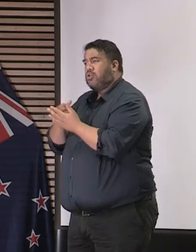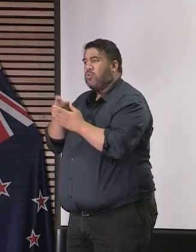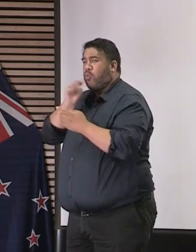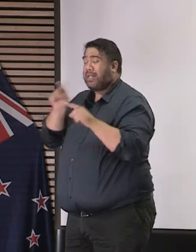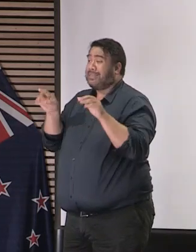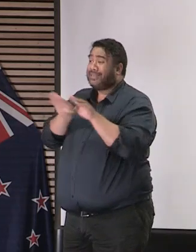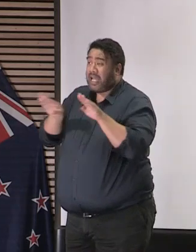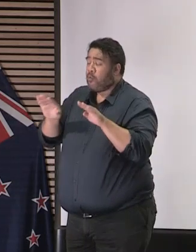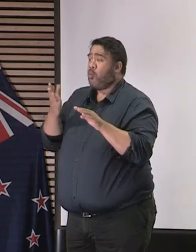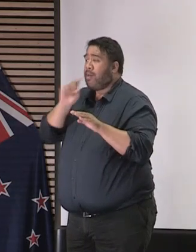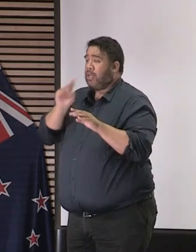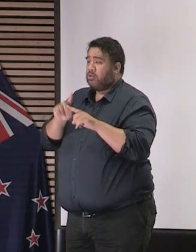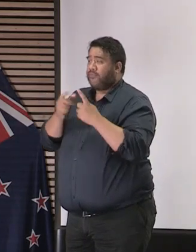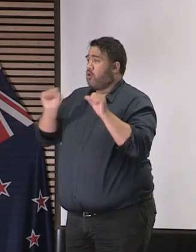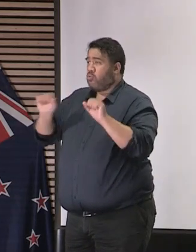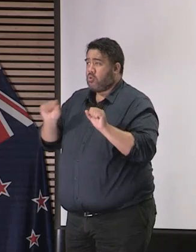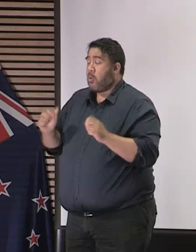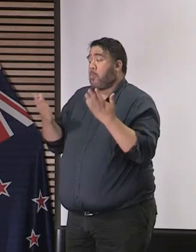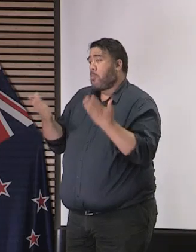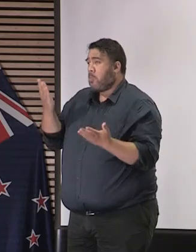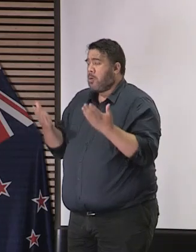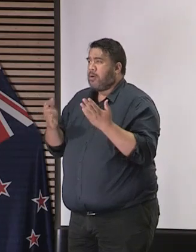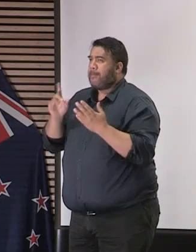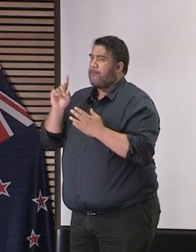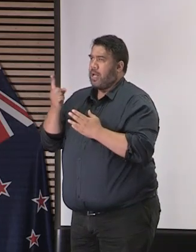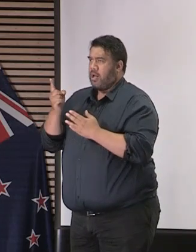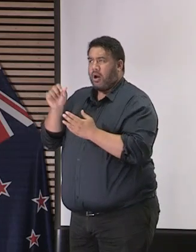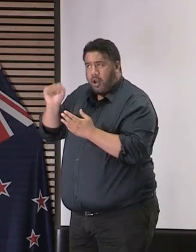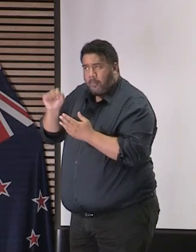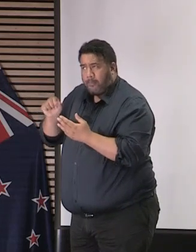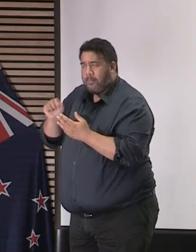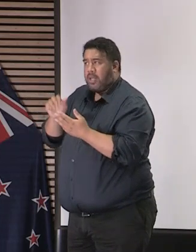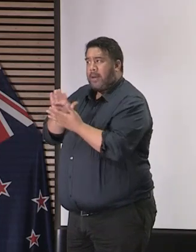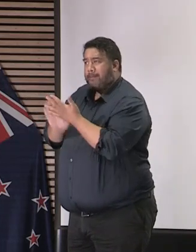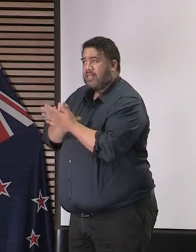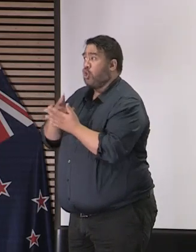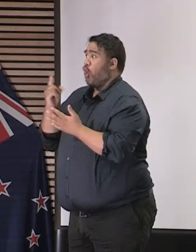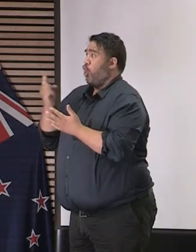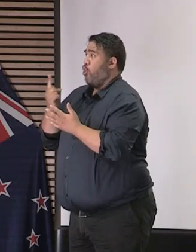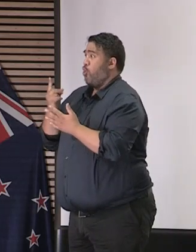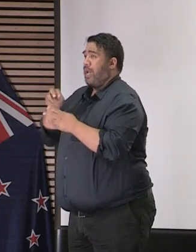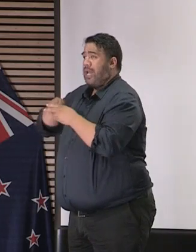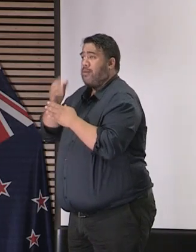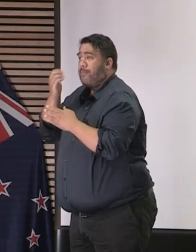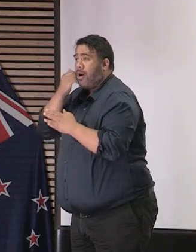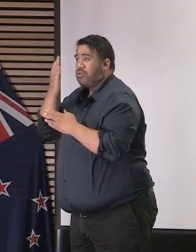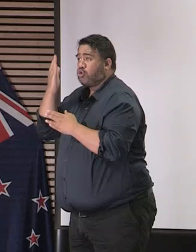resources available as well. In some cases they might be slightly different resources provided in English and in Te